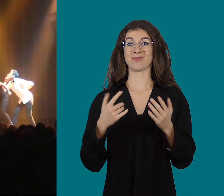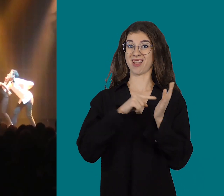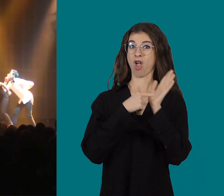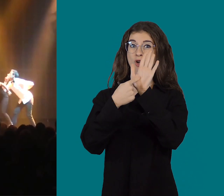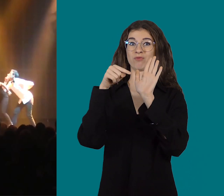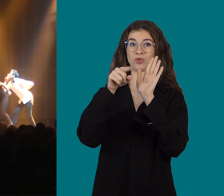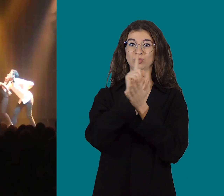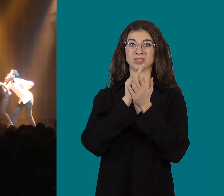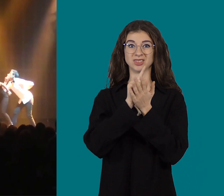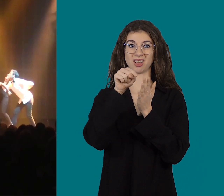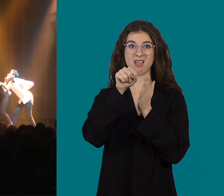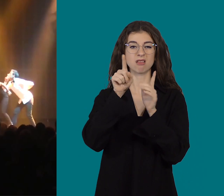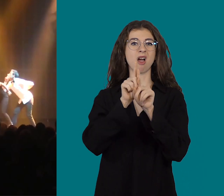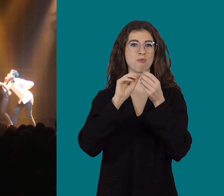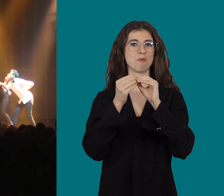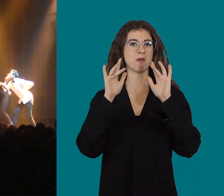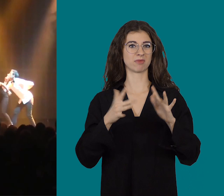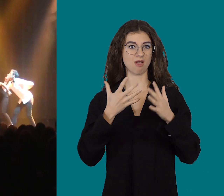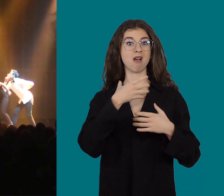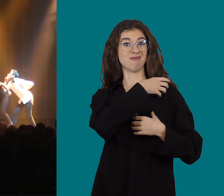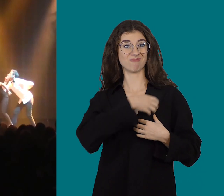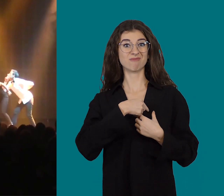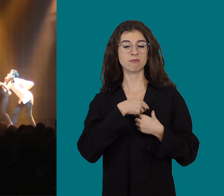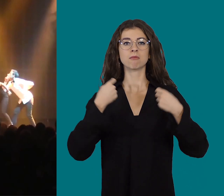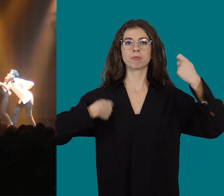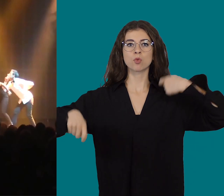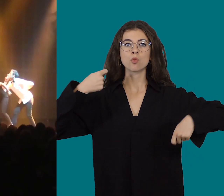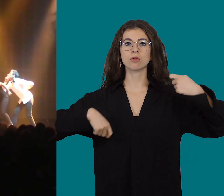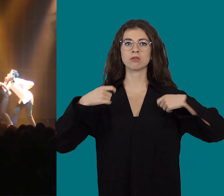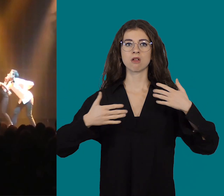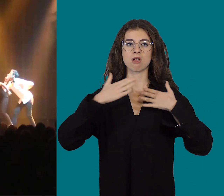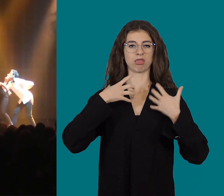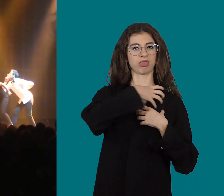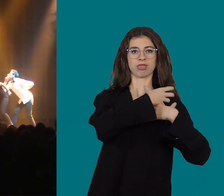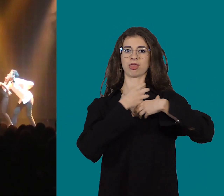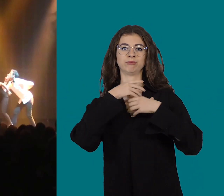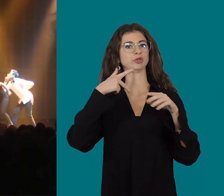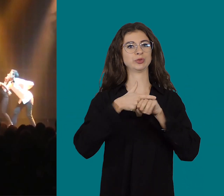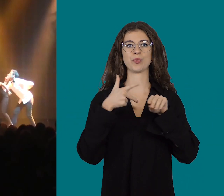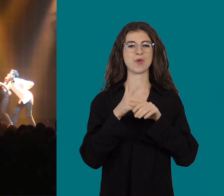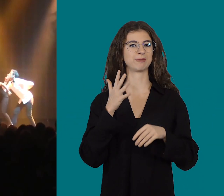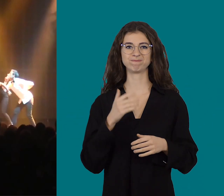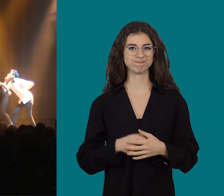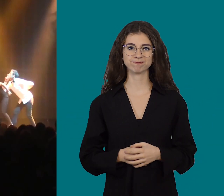During the performance the problem was using the subwoofer with stage clothes on.